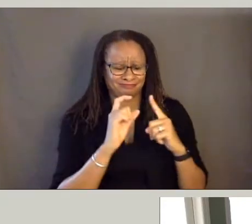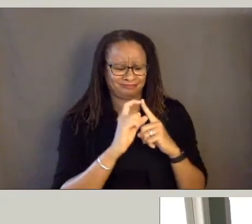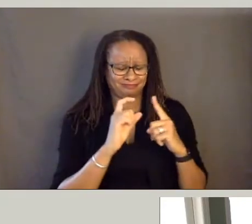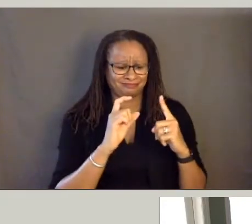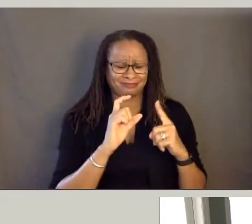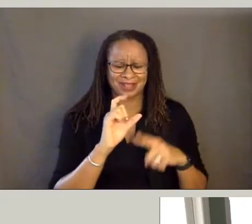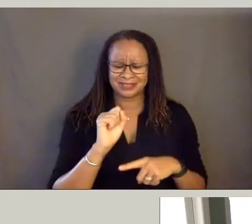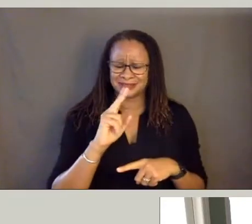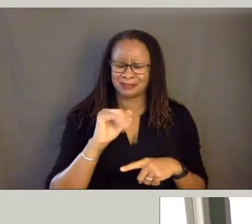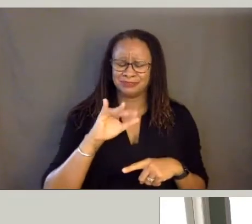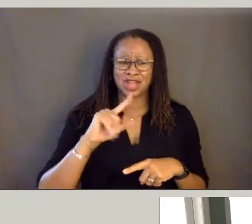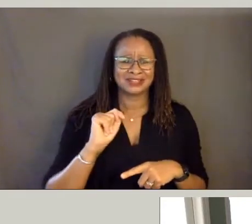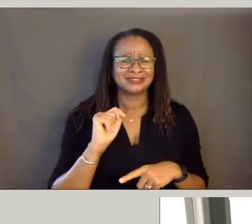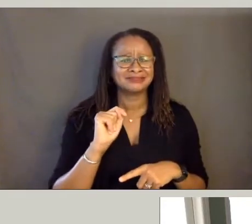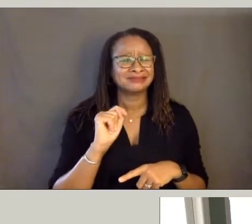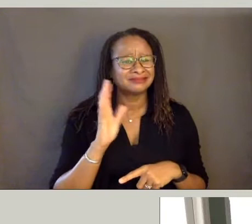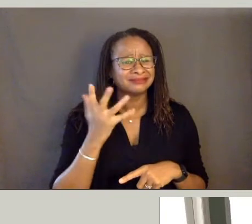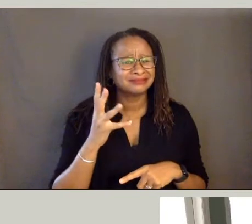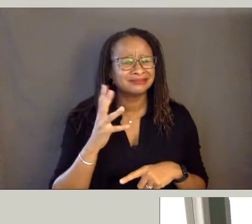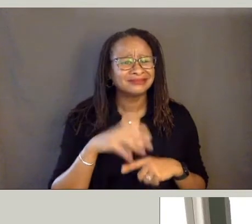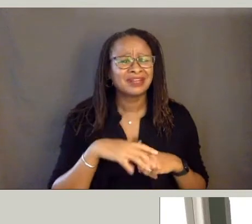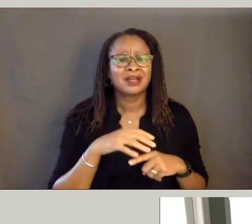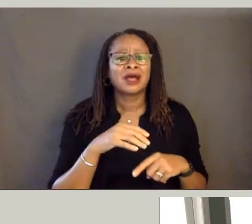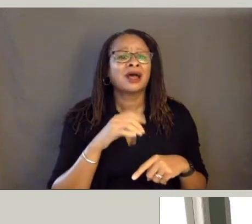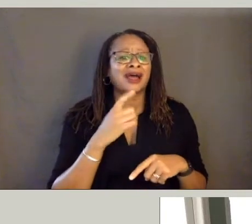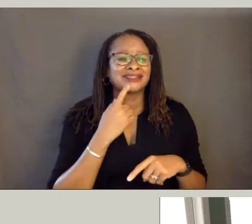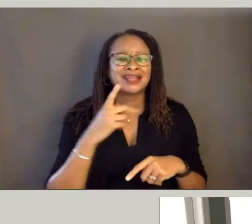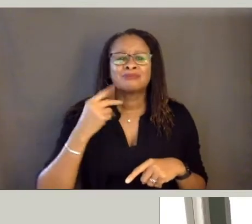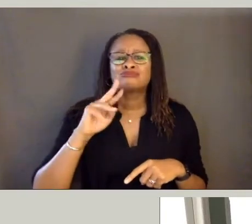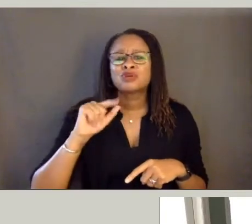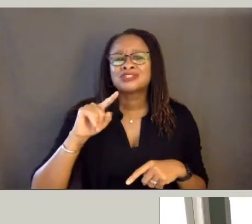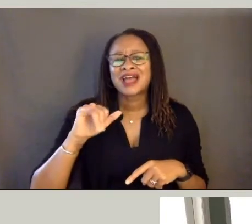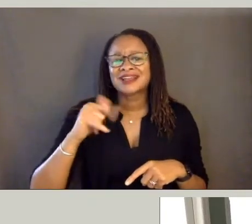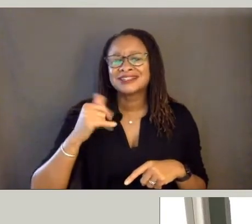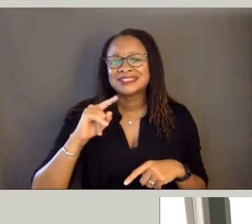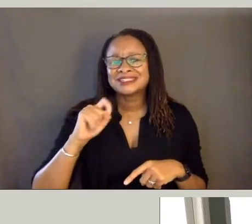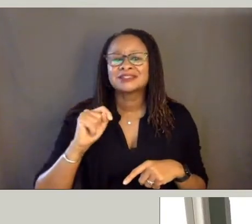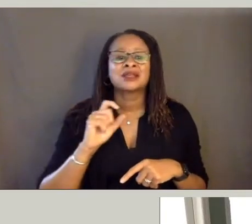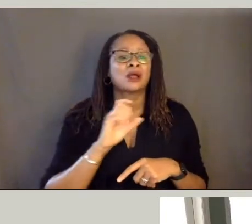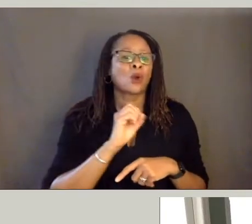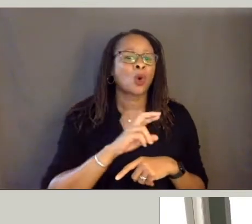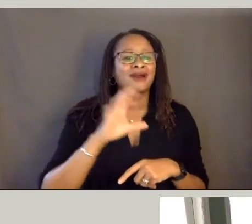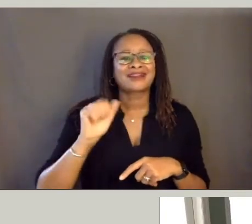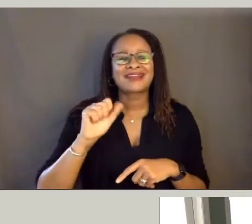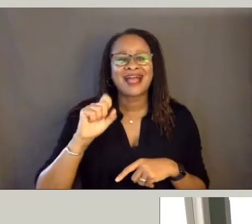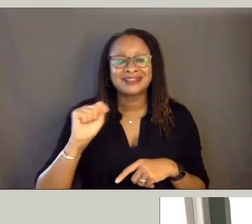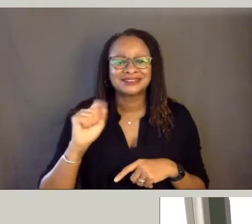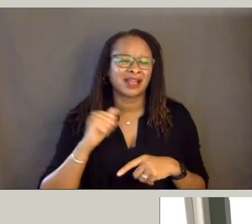So instead of saying subject, I'll say protagonist or cast. Now, when I've asked both directors and funders,